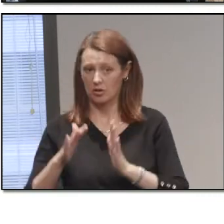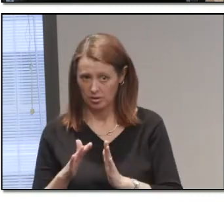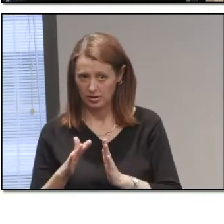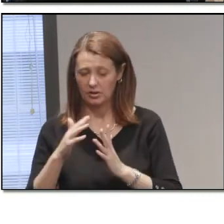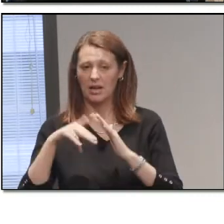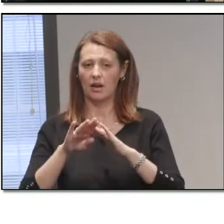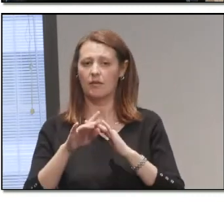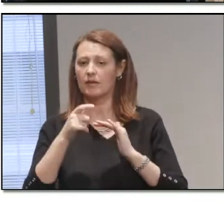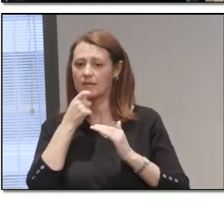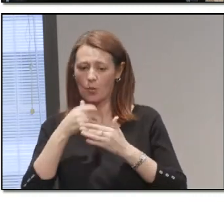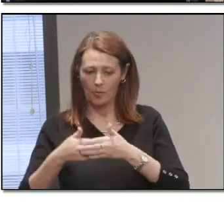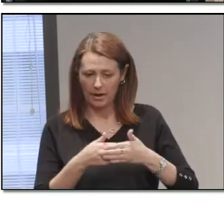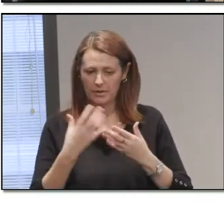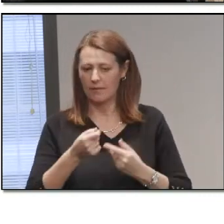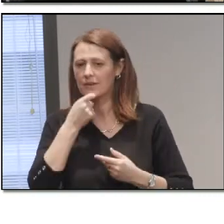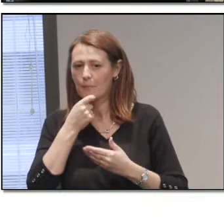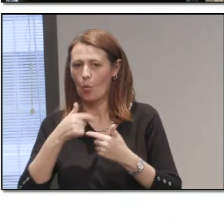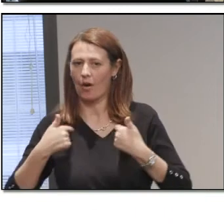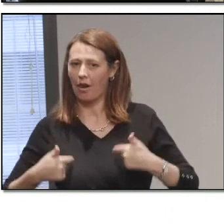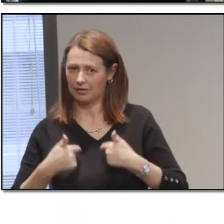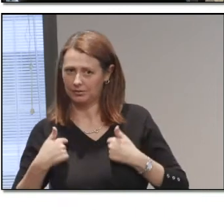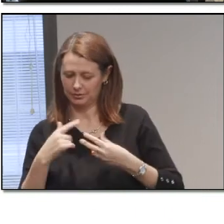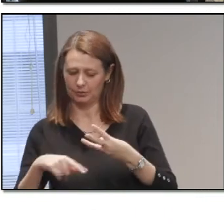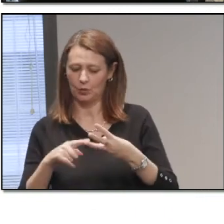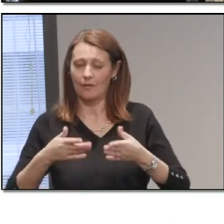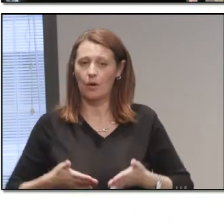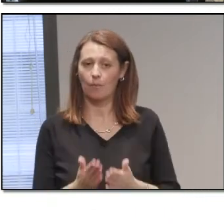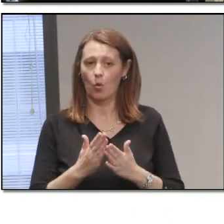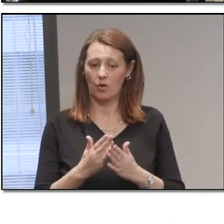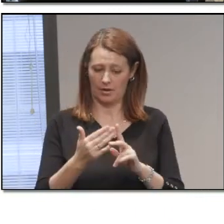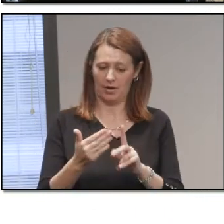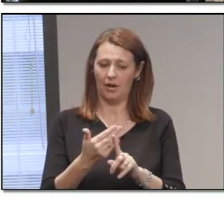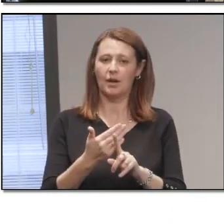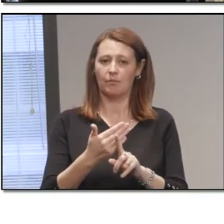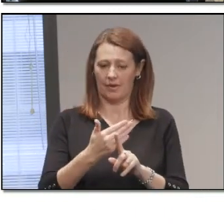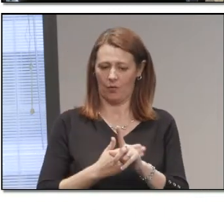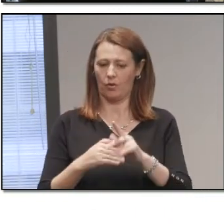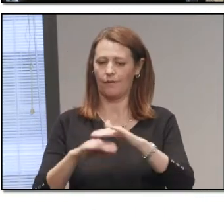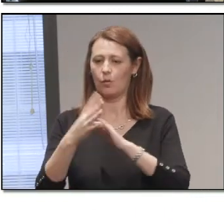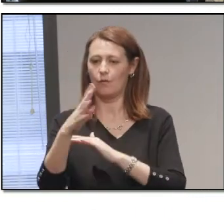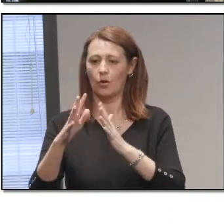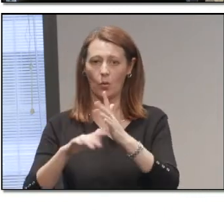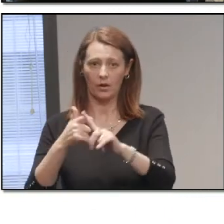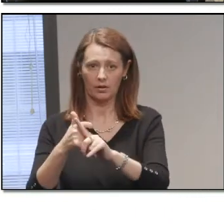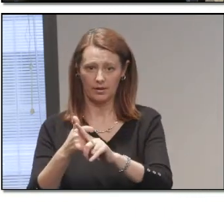small babies have small lungs, or if you're born prematurely, before the lung development has been